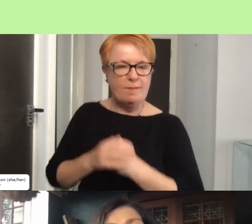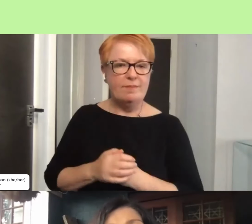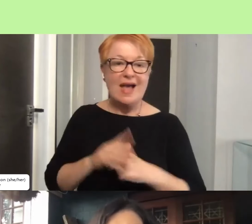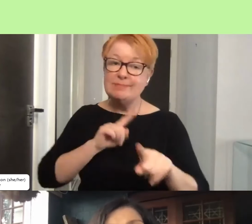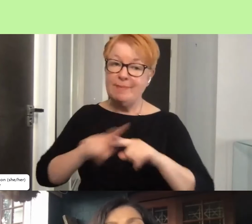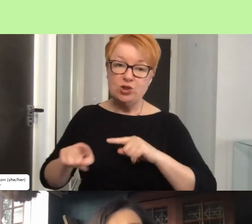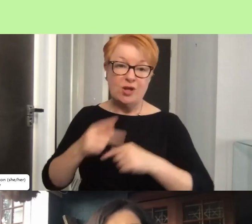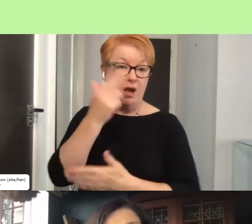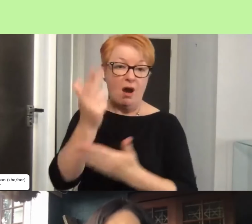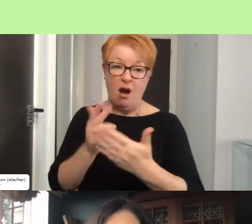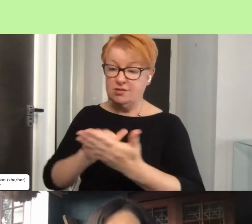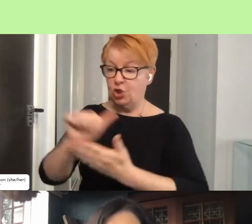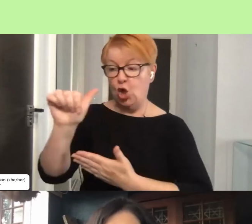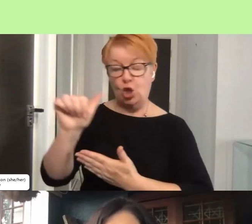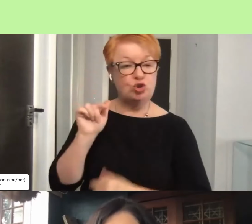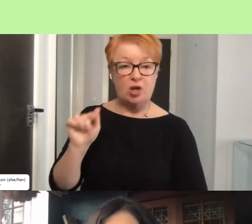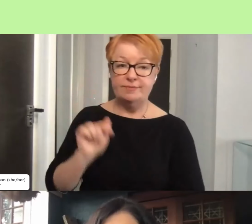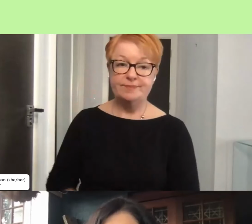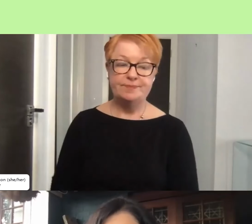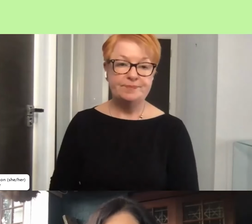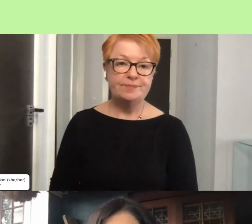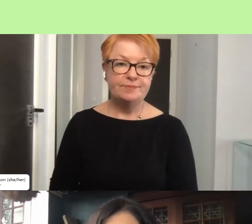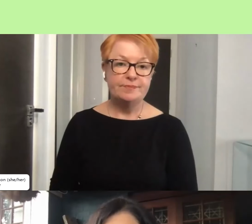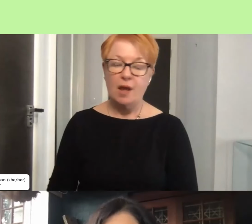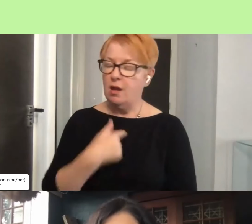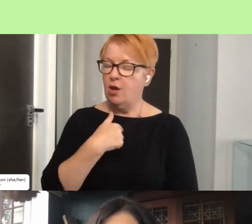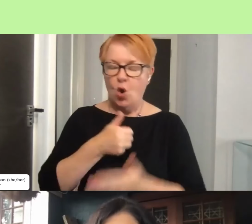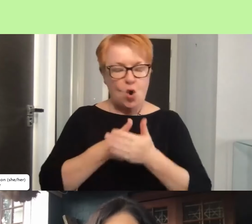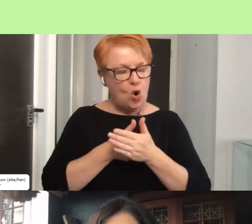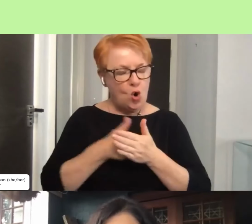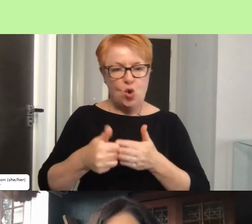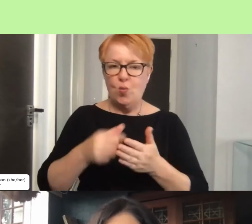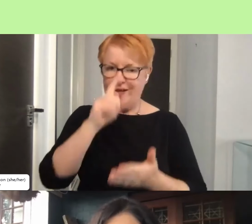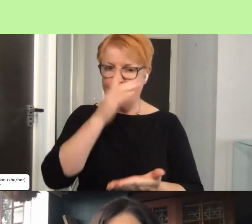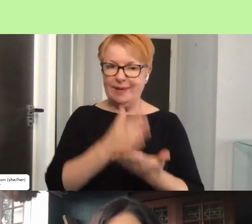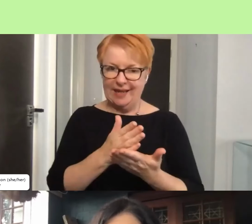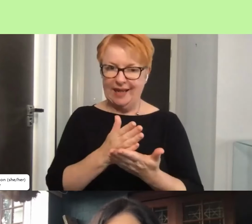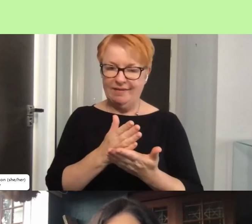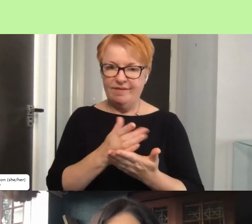For me, I always believed in that, but I've always also often heard that institutions,